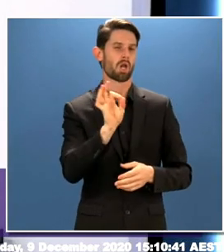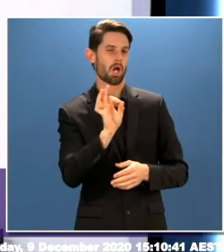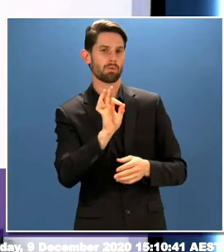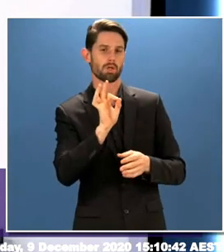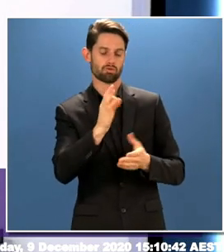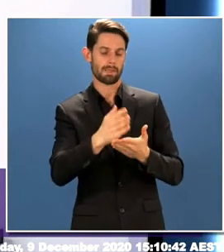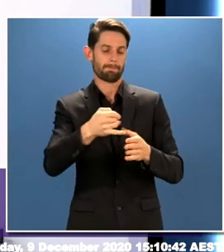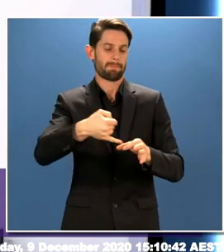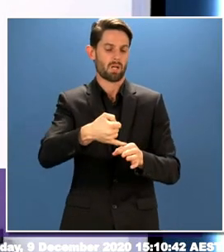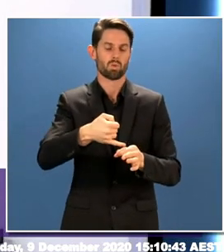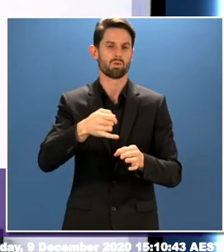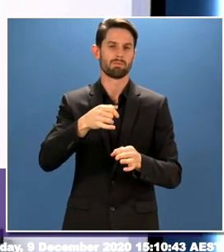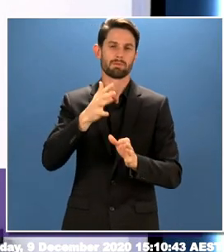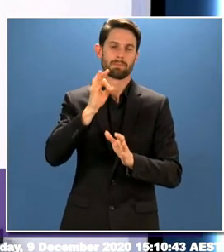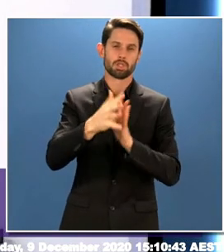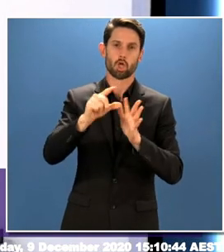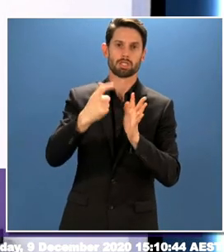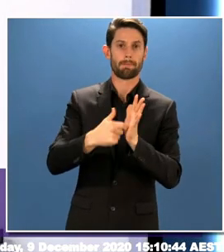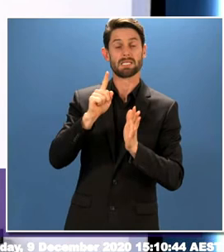it is some external person that may be an allied health professional